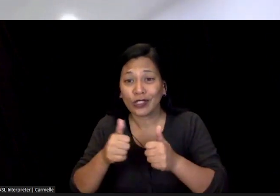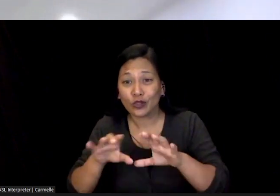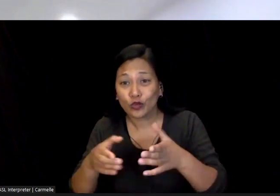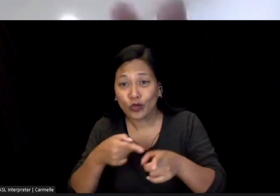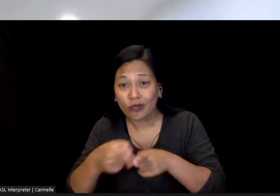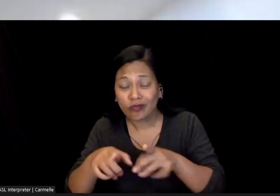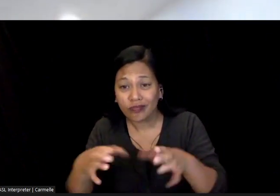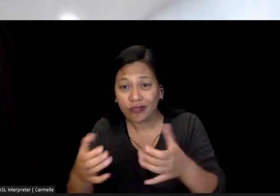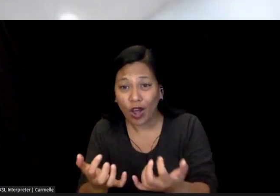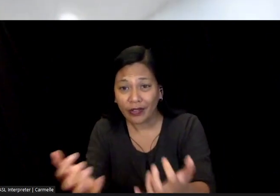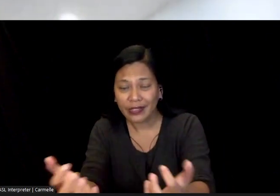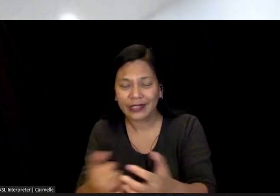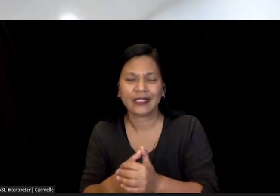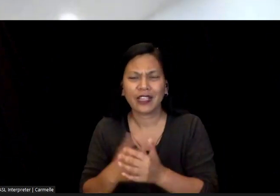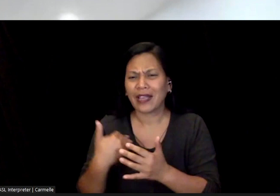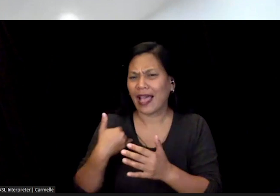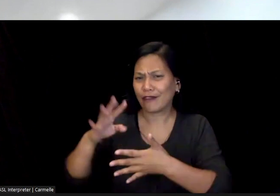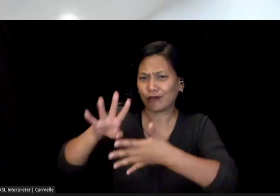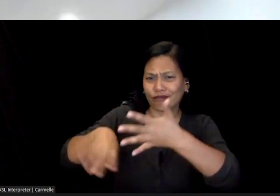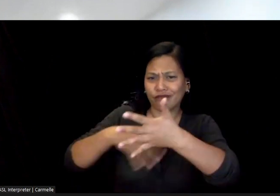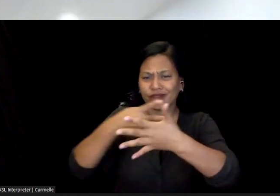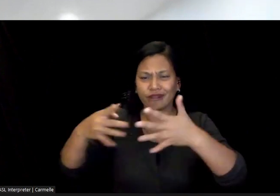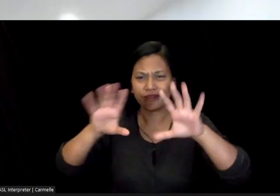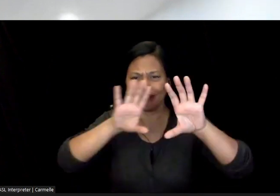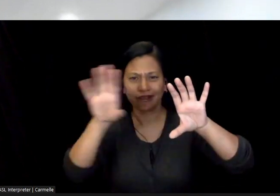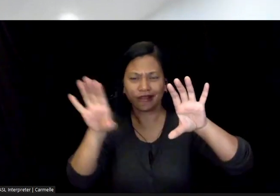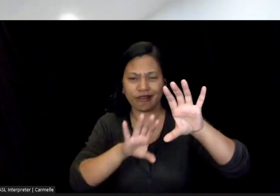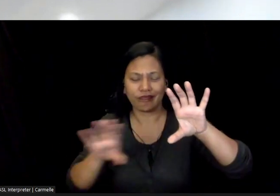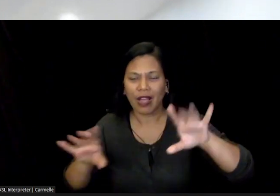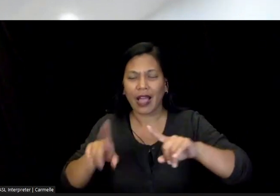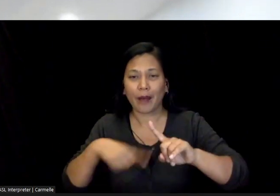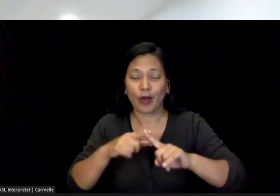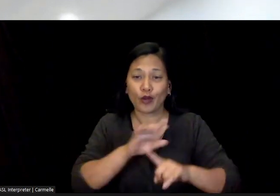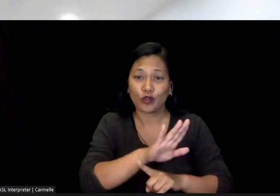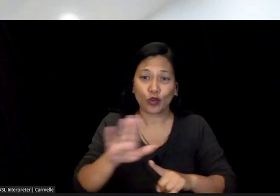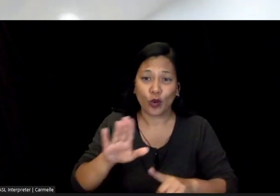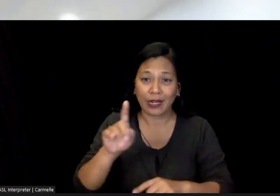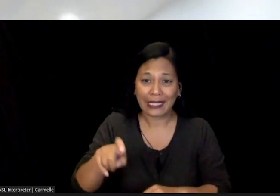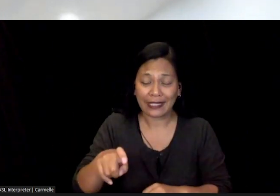So there's a whole grid in our guidelines to kind of see what you need as a commitment from a broadcaster.